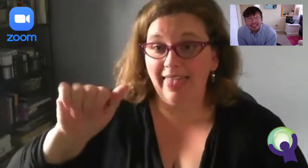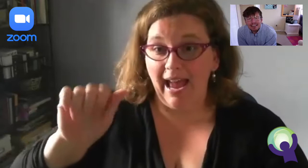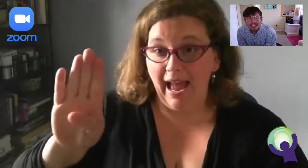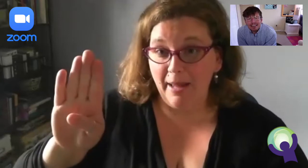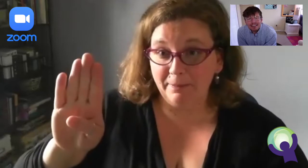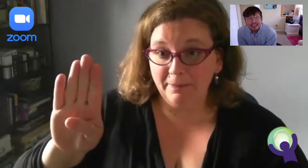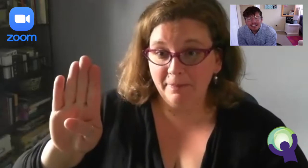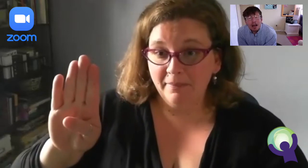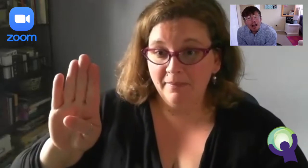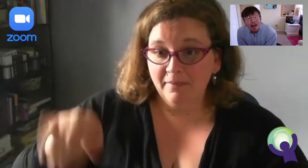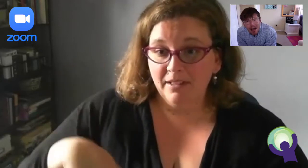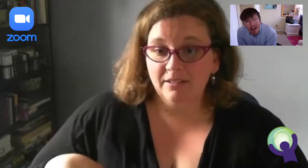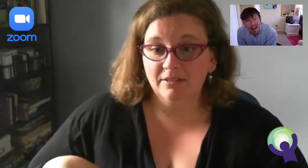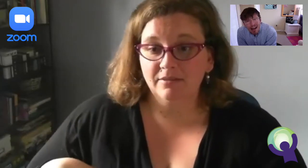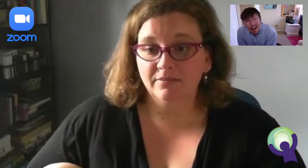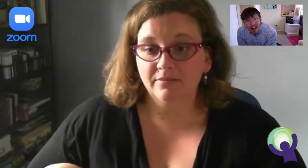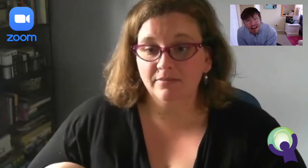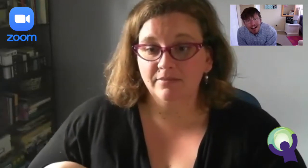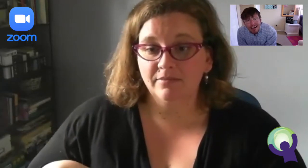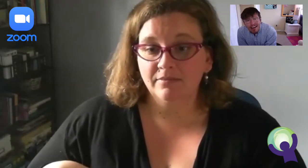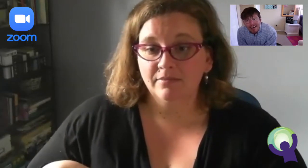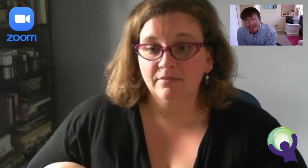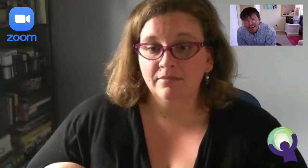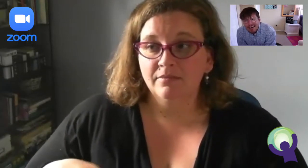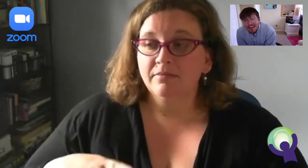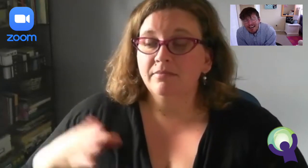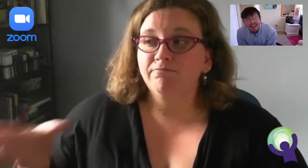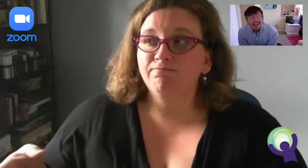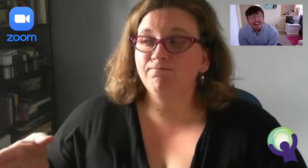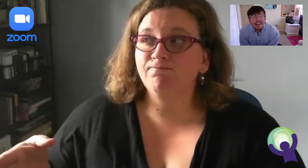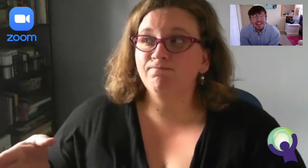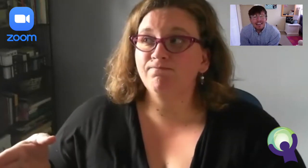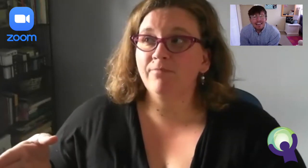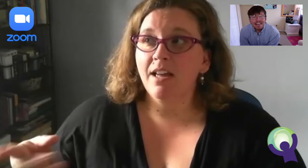i worked in the mental science lab